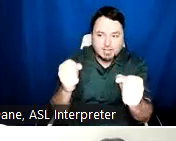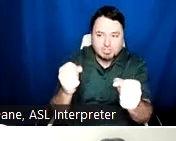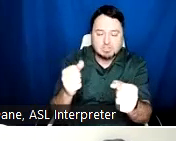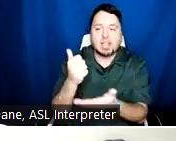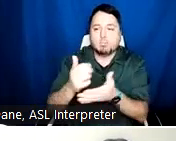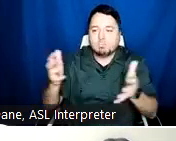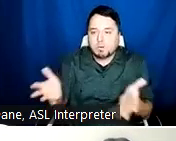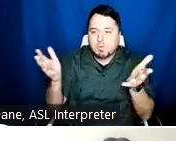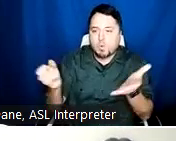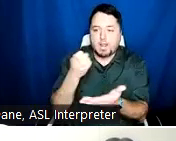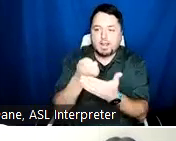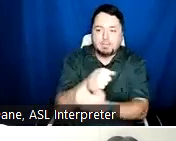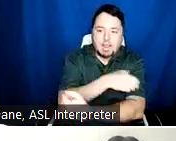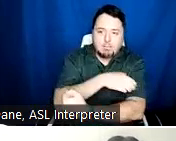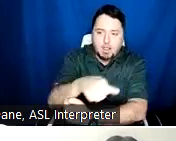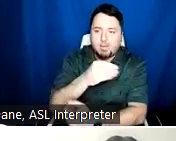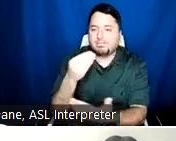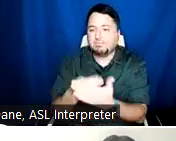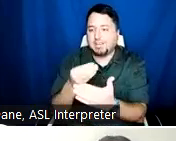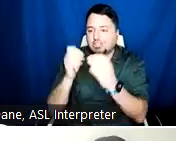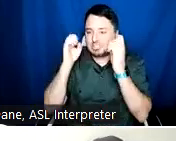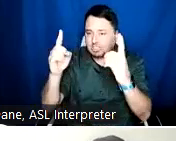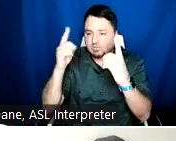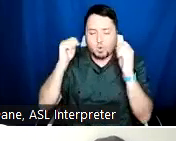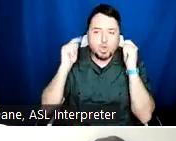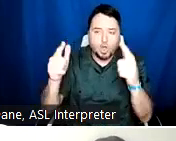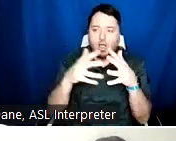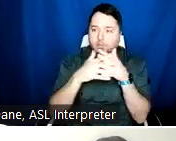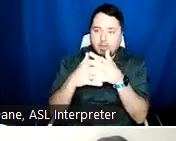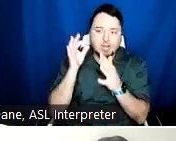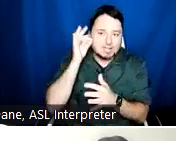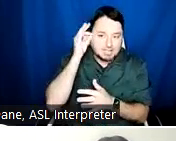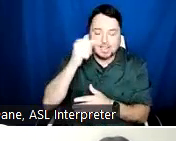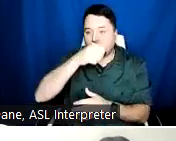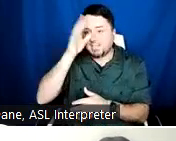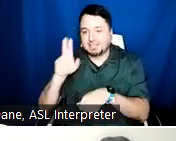economic empowerment and financial education for American Indians and Alaska native individuals.